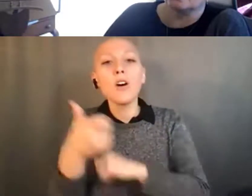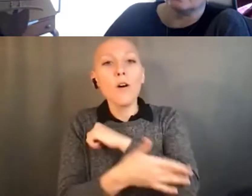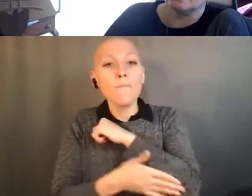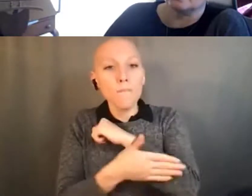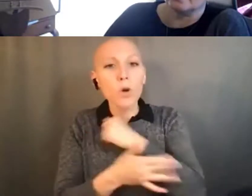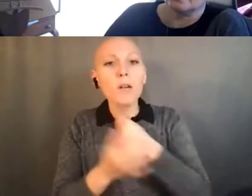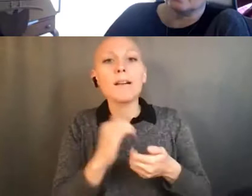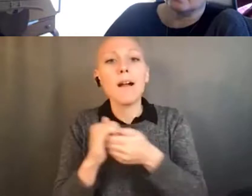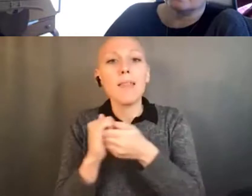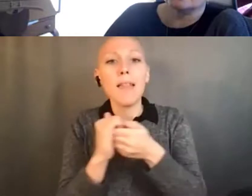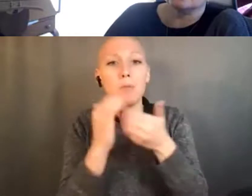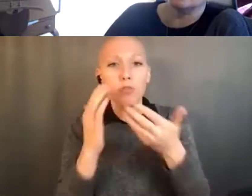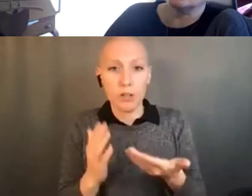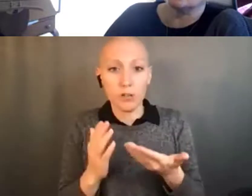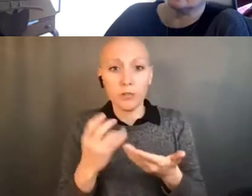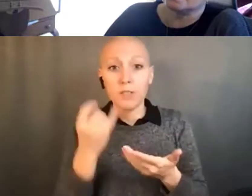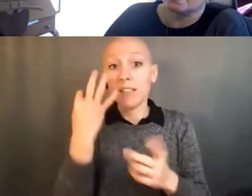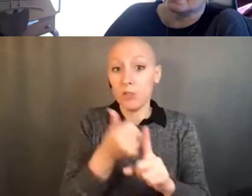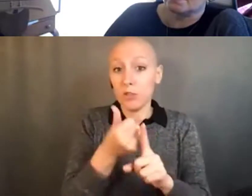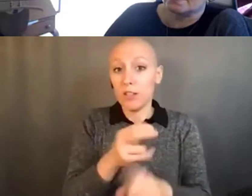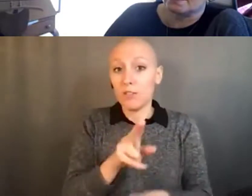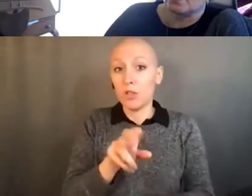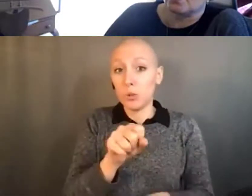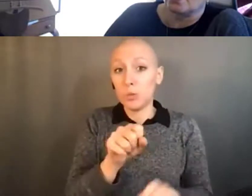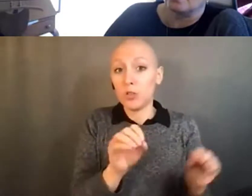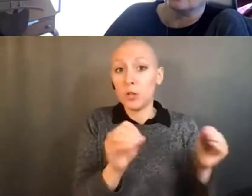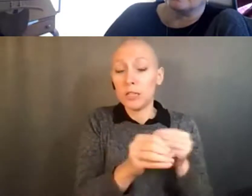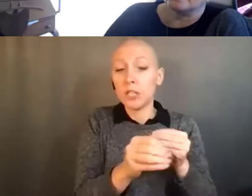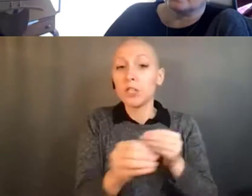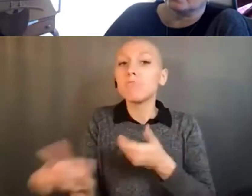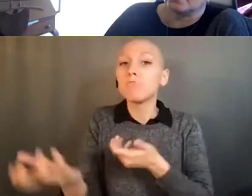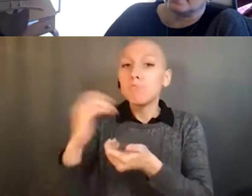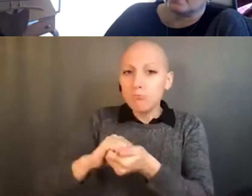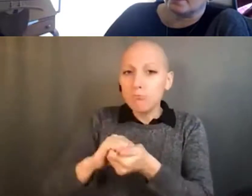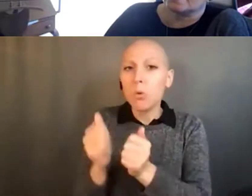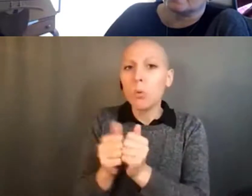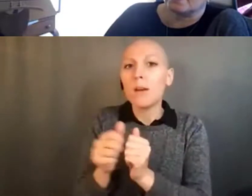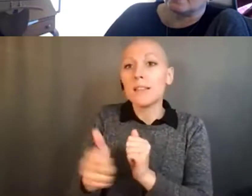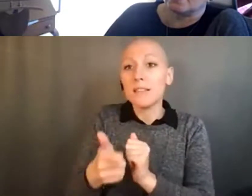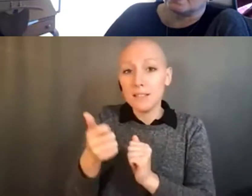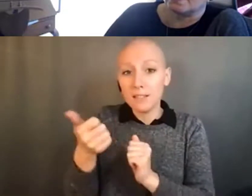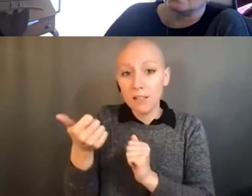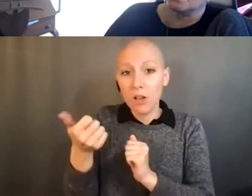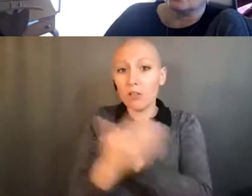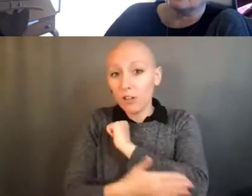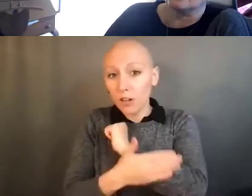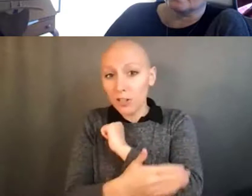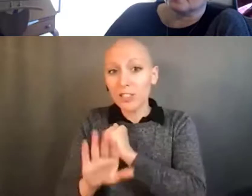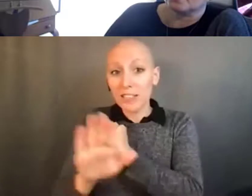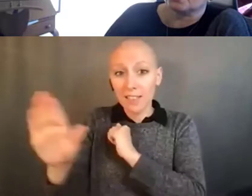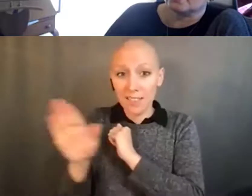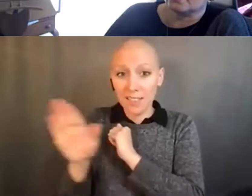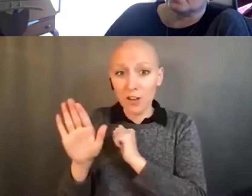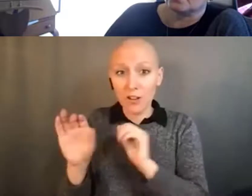collaborating with somebody overseas for example, they can only request 8 percent on their portion of the work